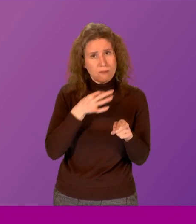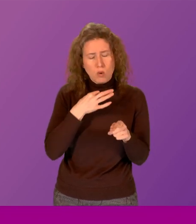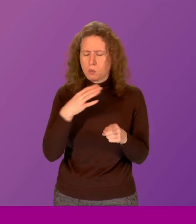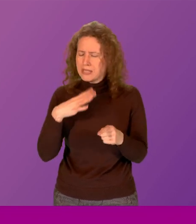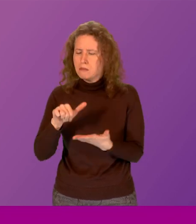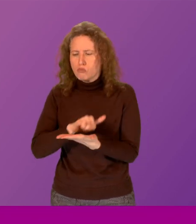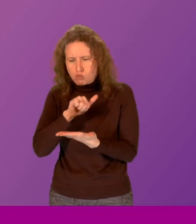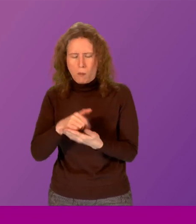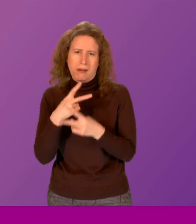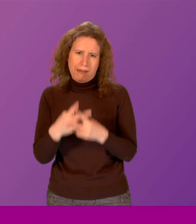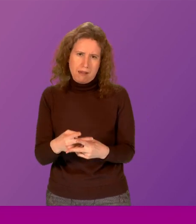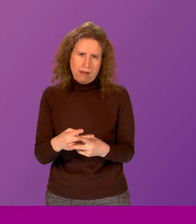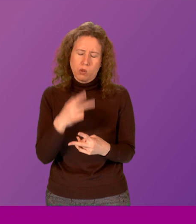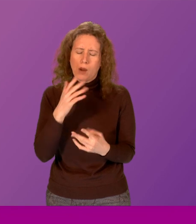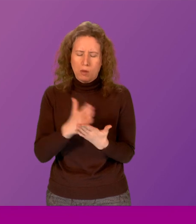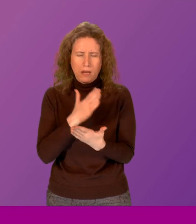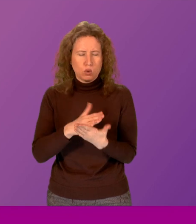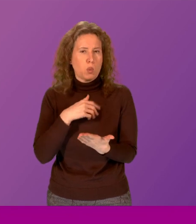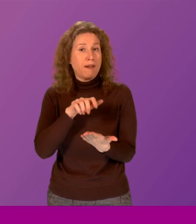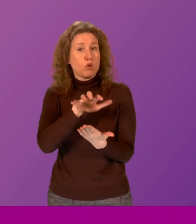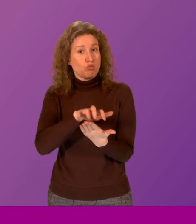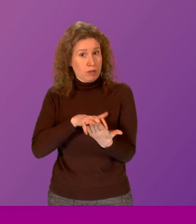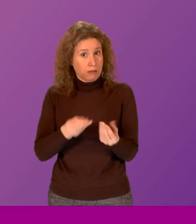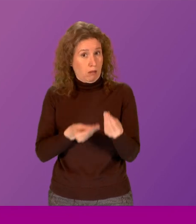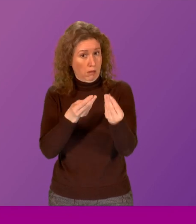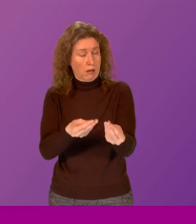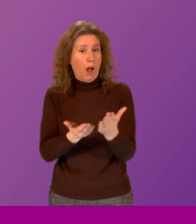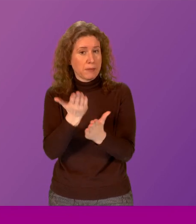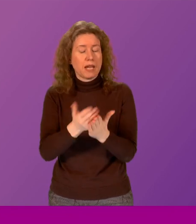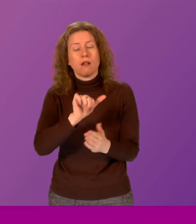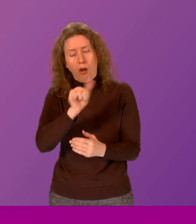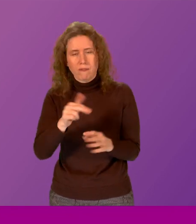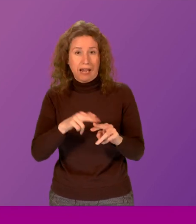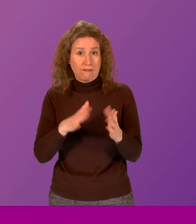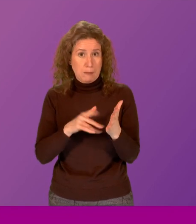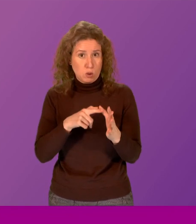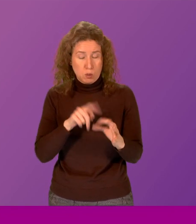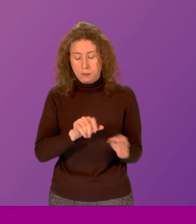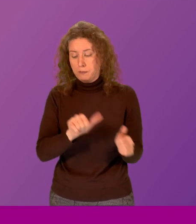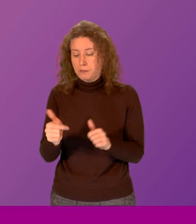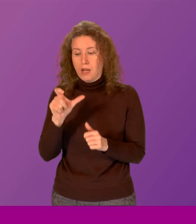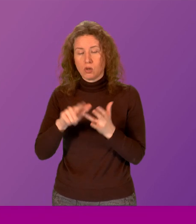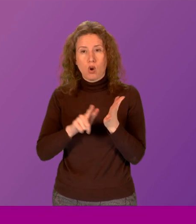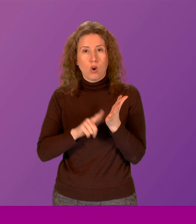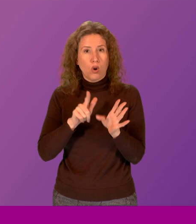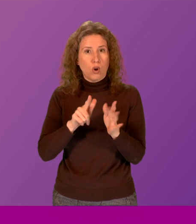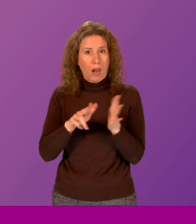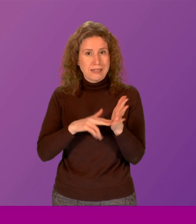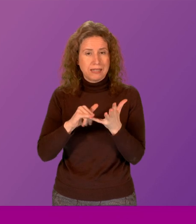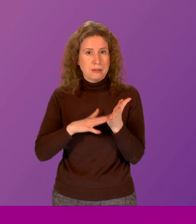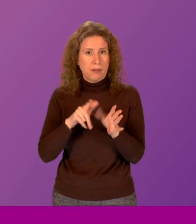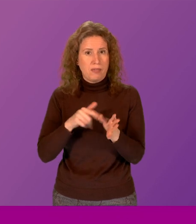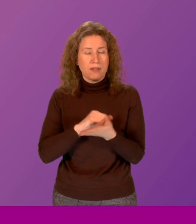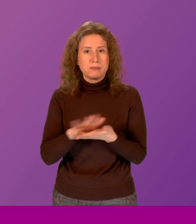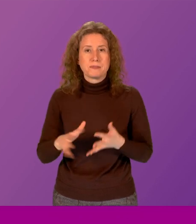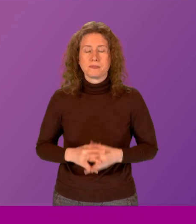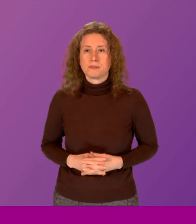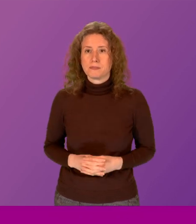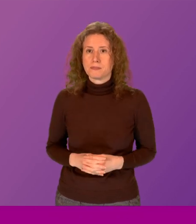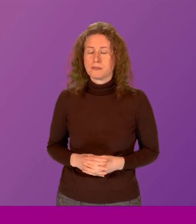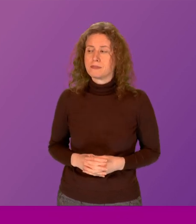care. I will ensure that he is given a written update after First Minister’s question time.